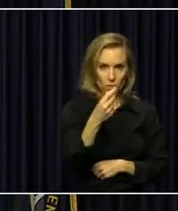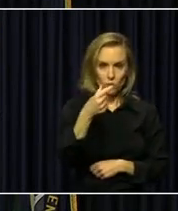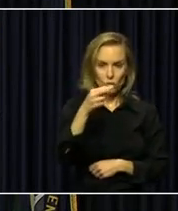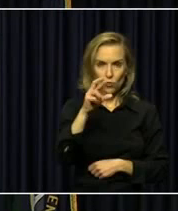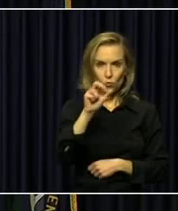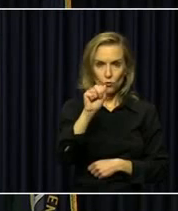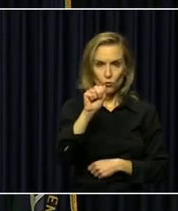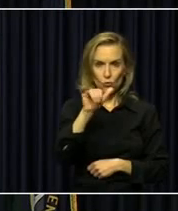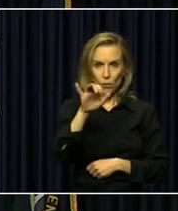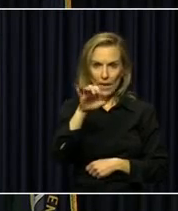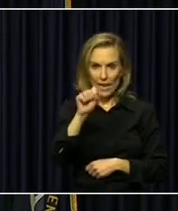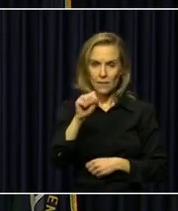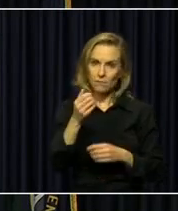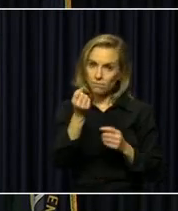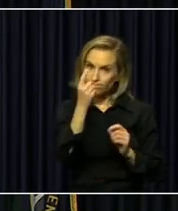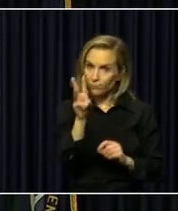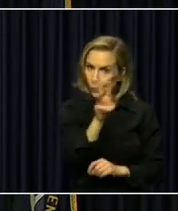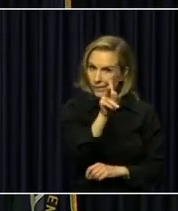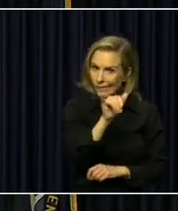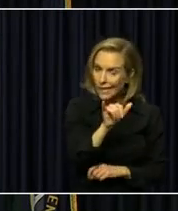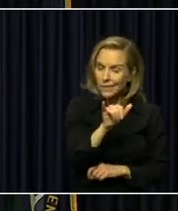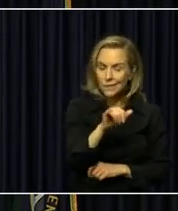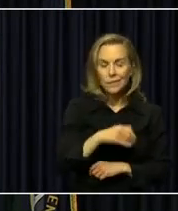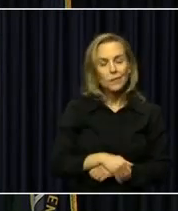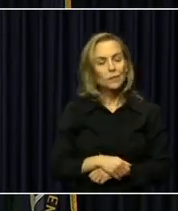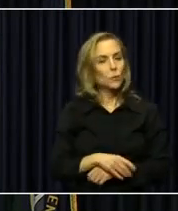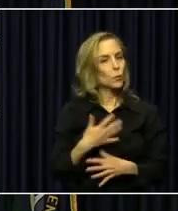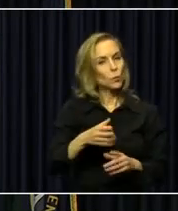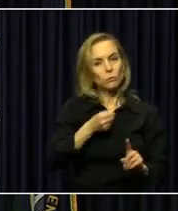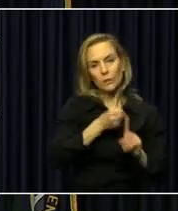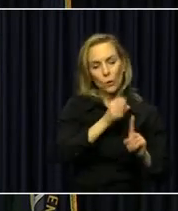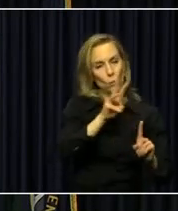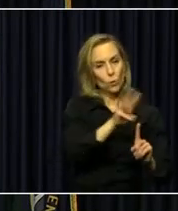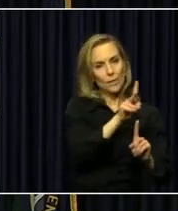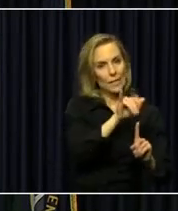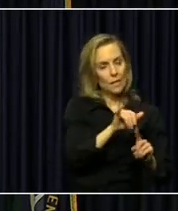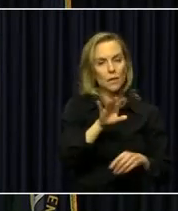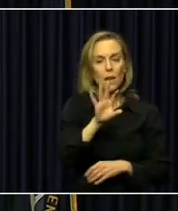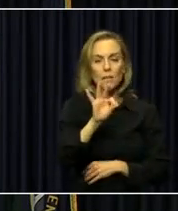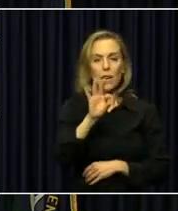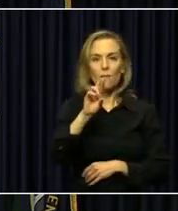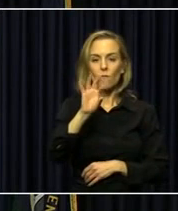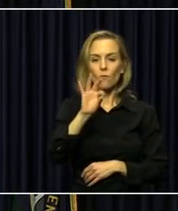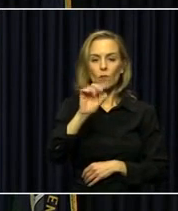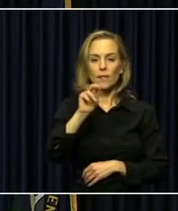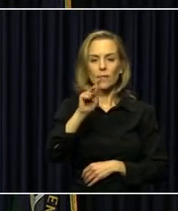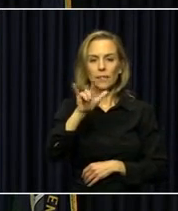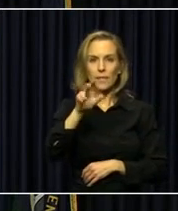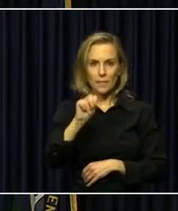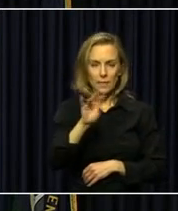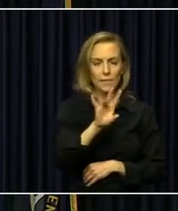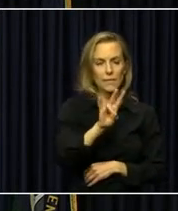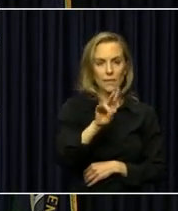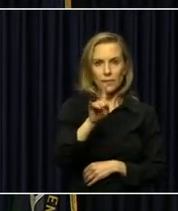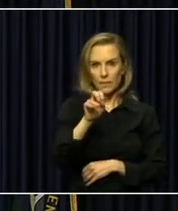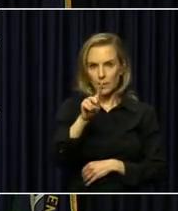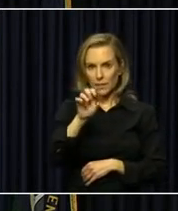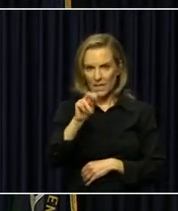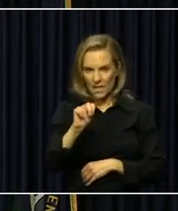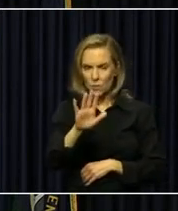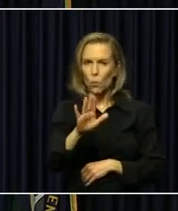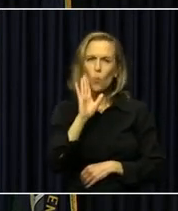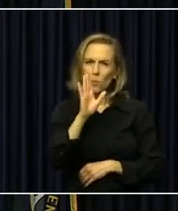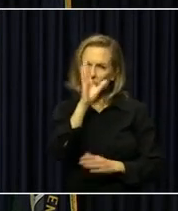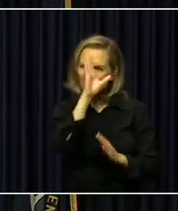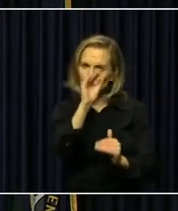A 90-YEAR-OLD MALE IN CAMPBELL.